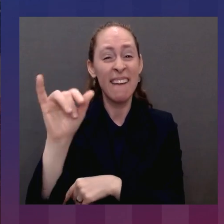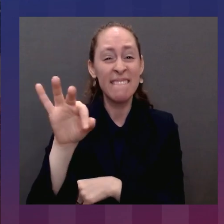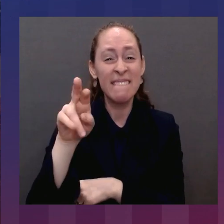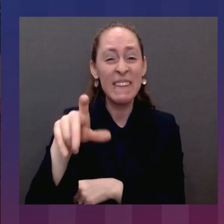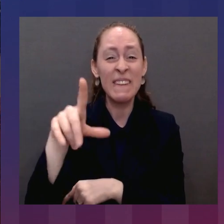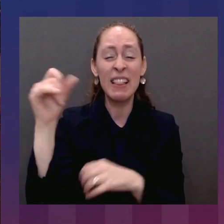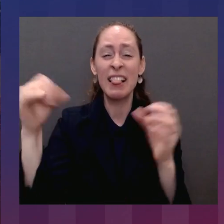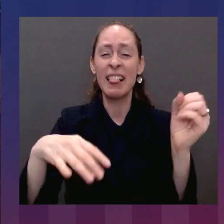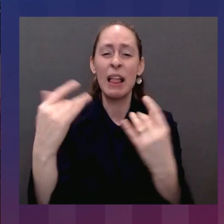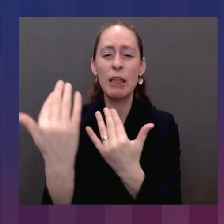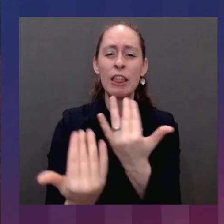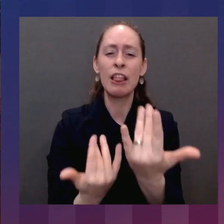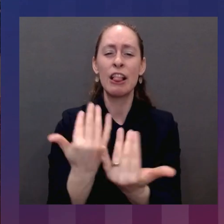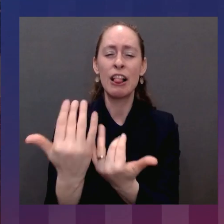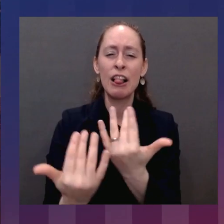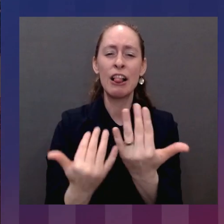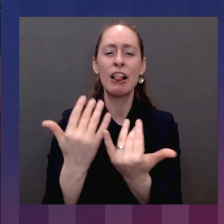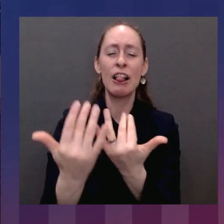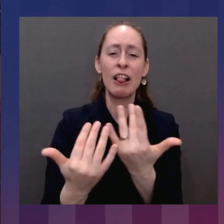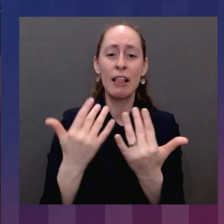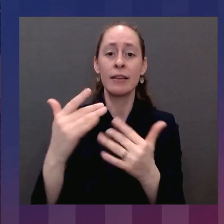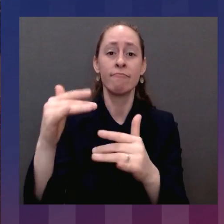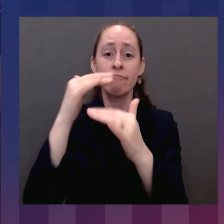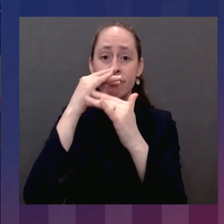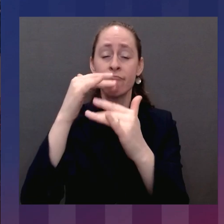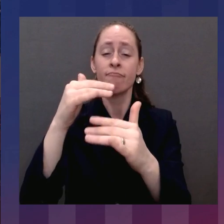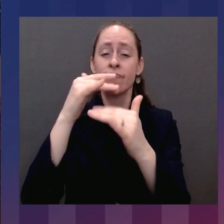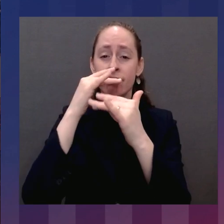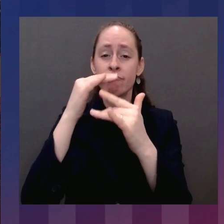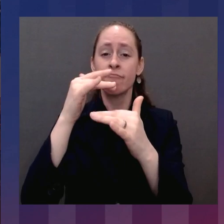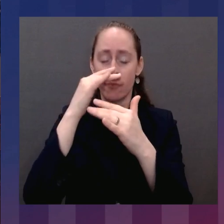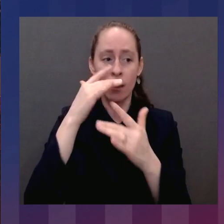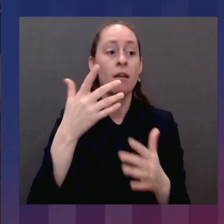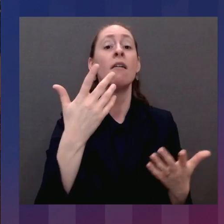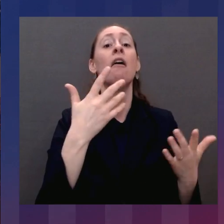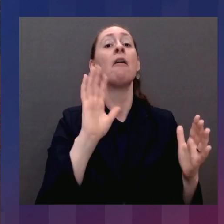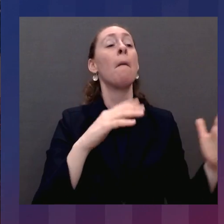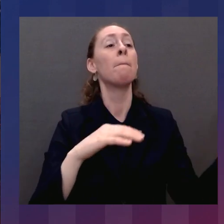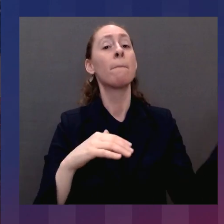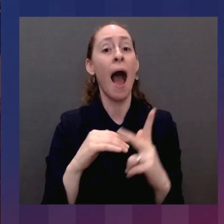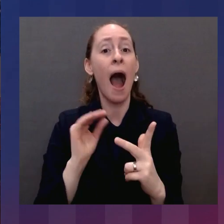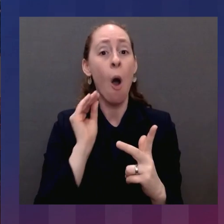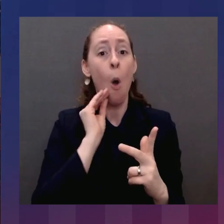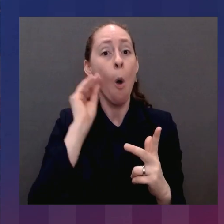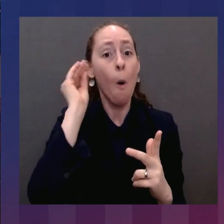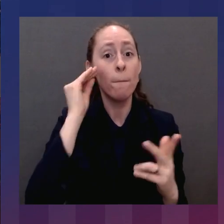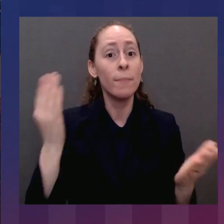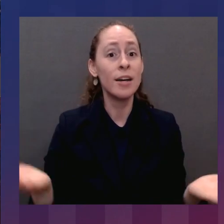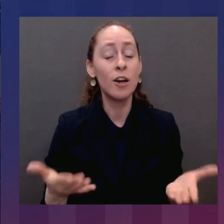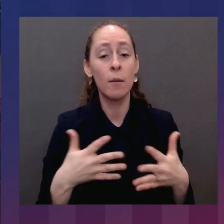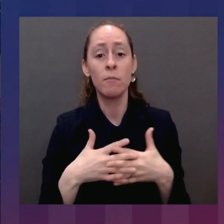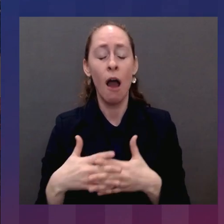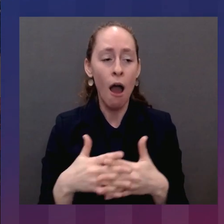and best trained warriors were never the same. Headaches. Numbness. Dizziness.